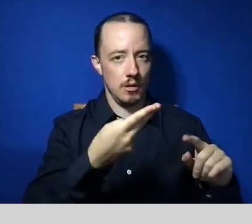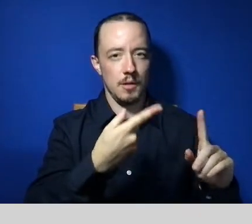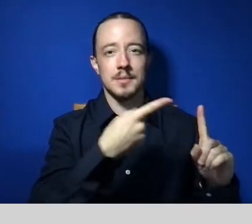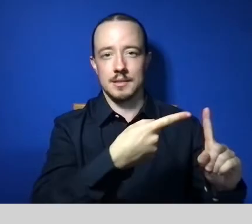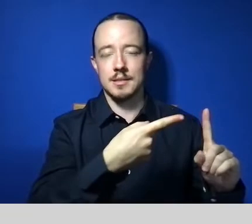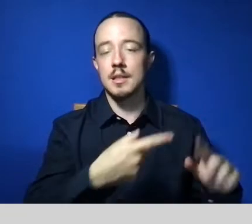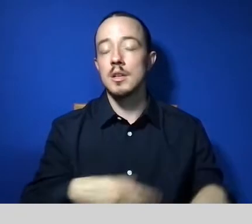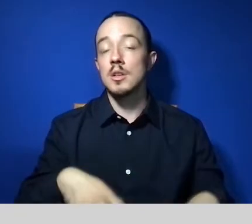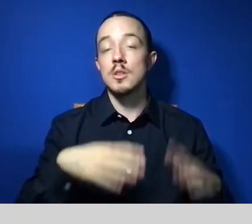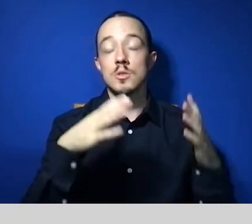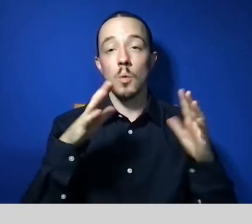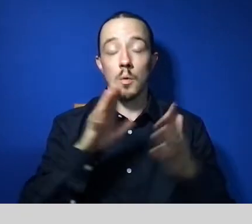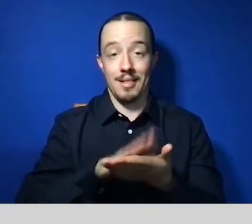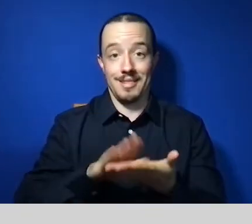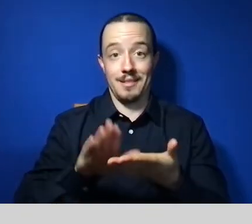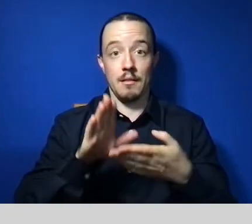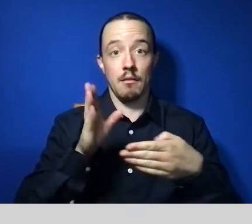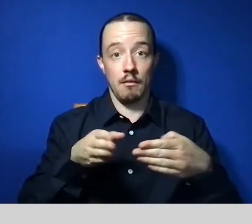And so I outputted a file.